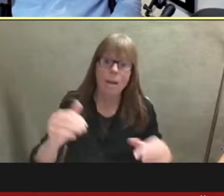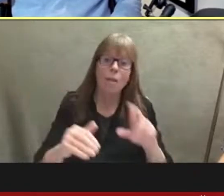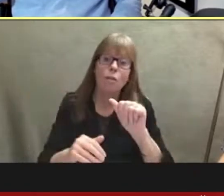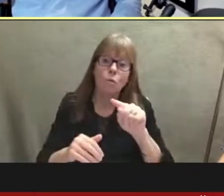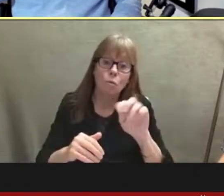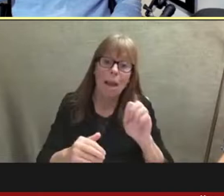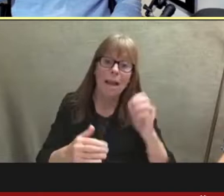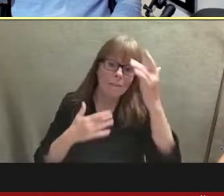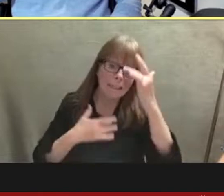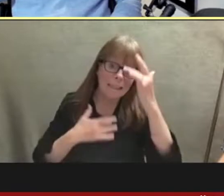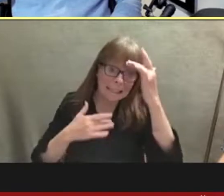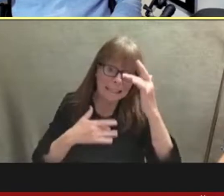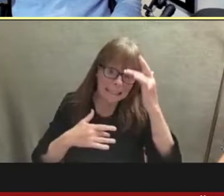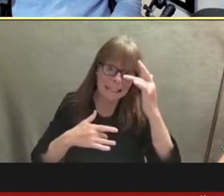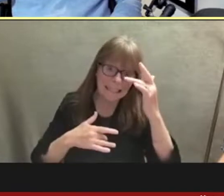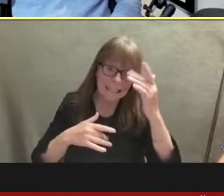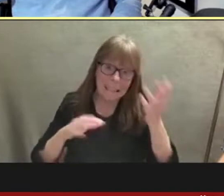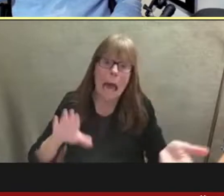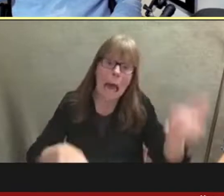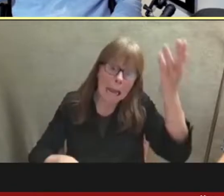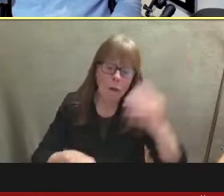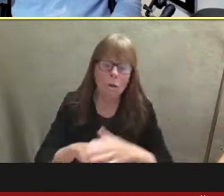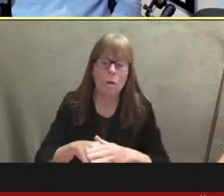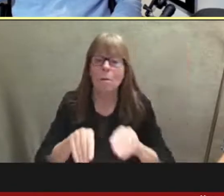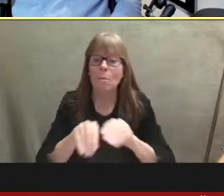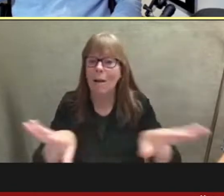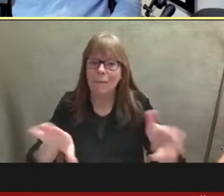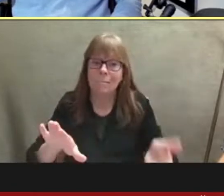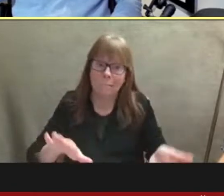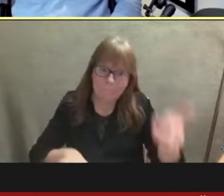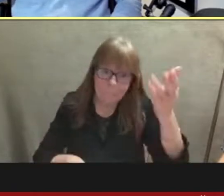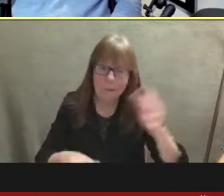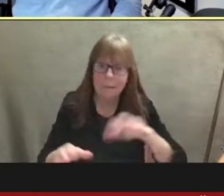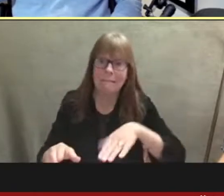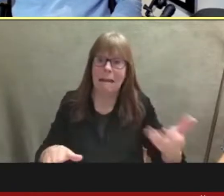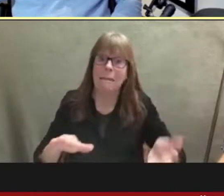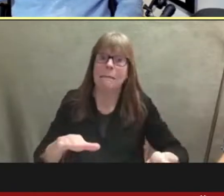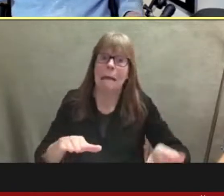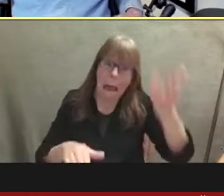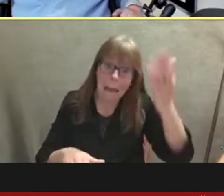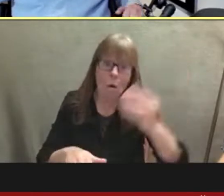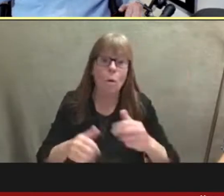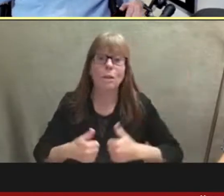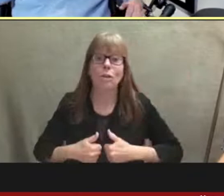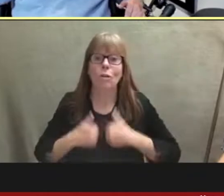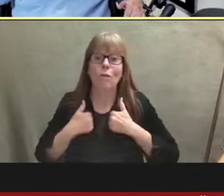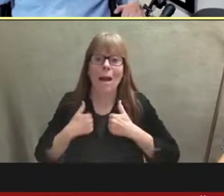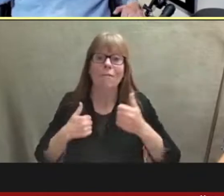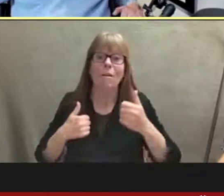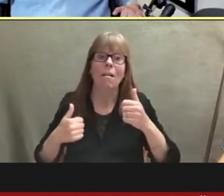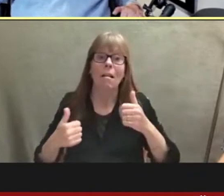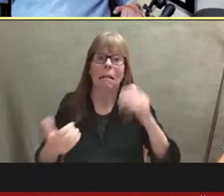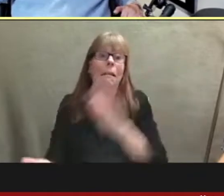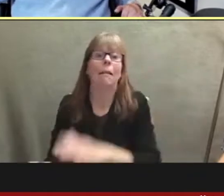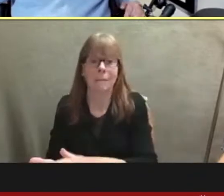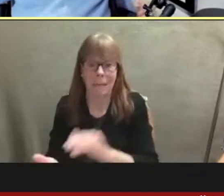incidence, prevalence, morbidity, mortality, or survival rates in the population, as compared to